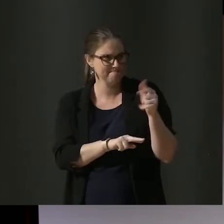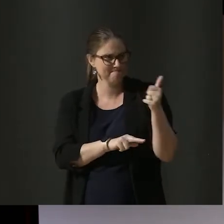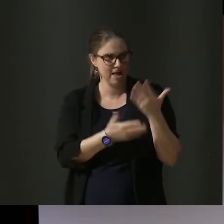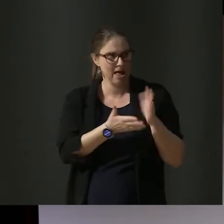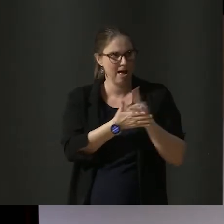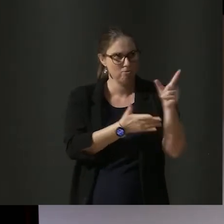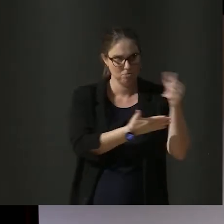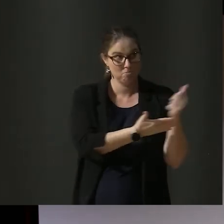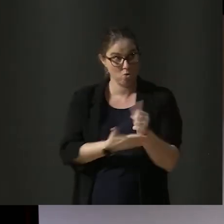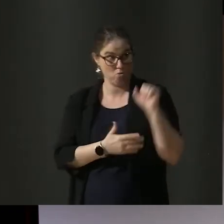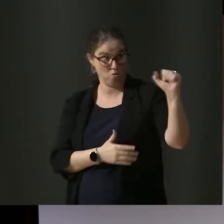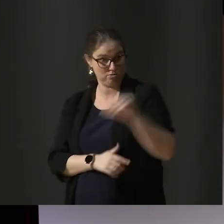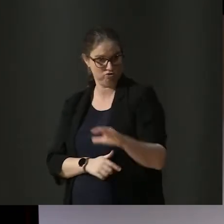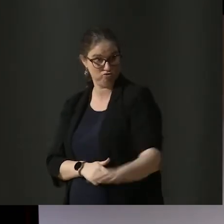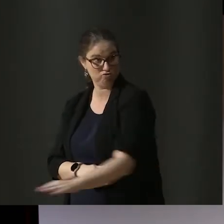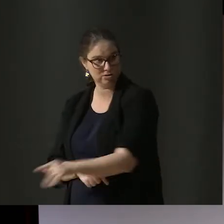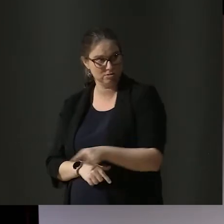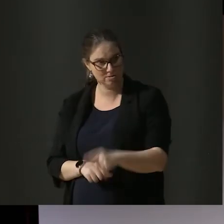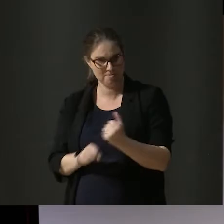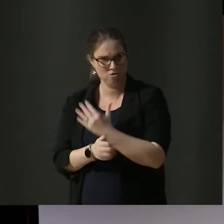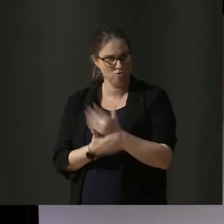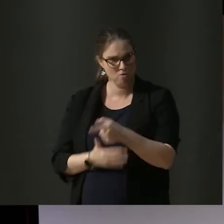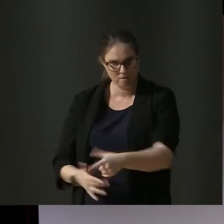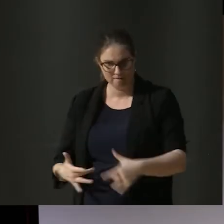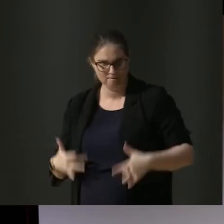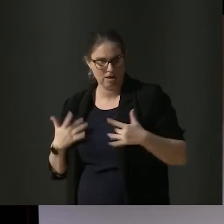so that their child experiences this readiness to learn.